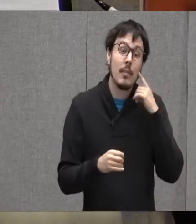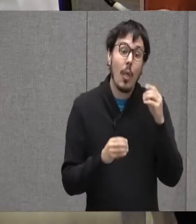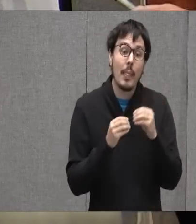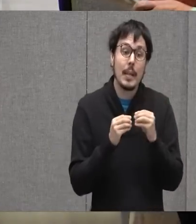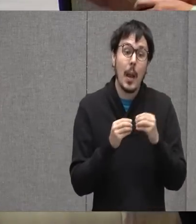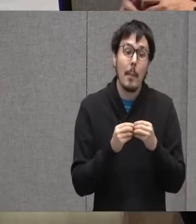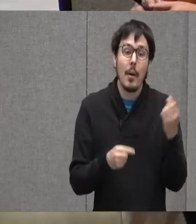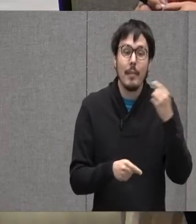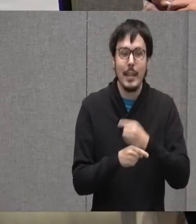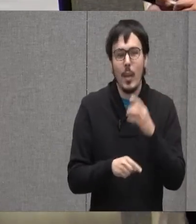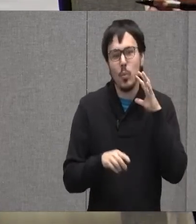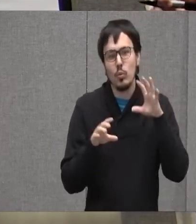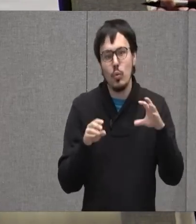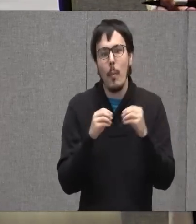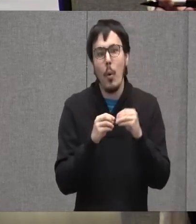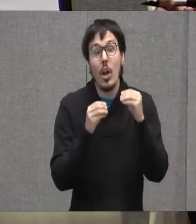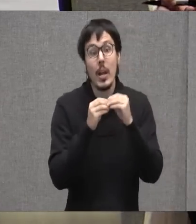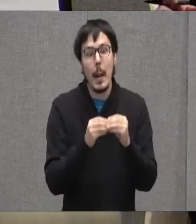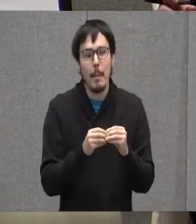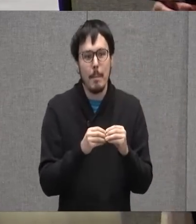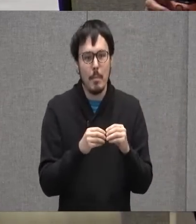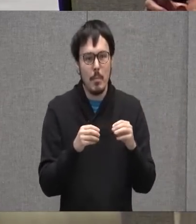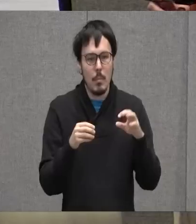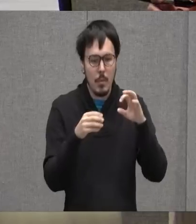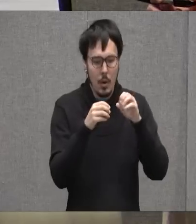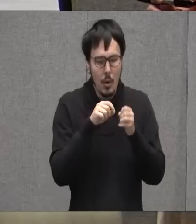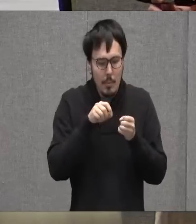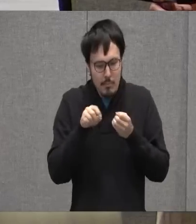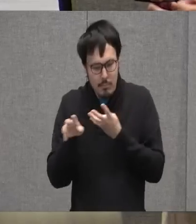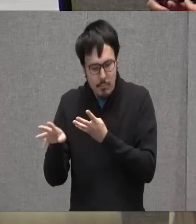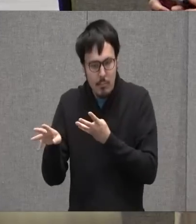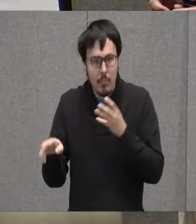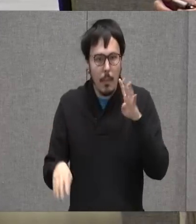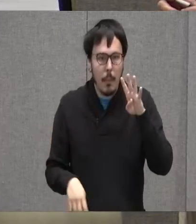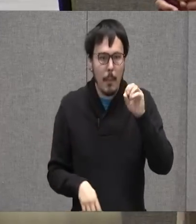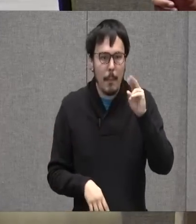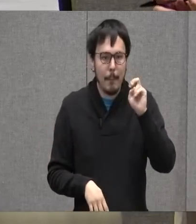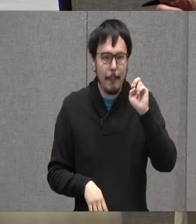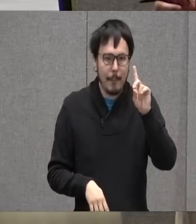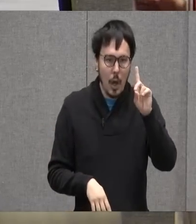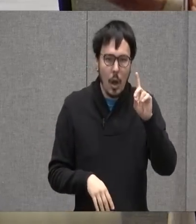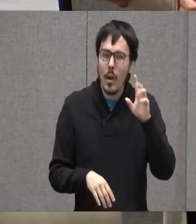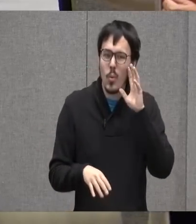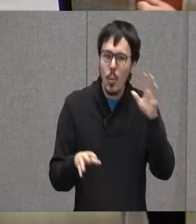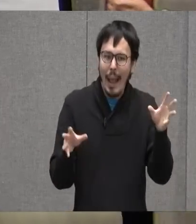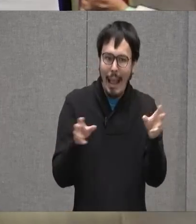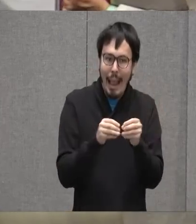we're gonna do some more number bonds and adding them together to get to the number 20.